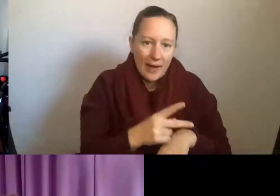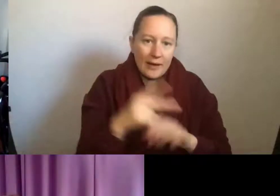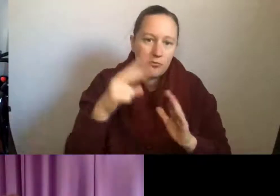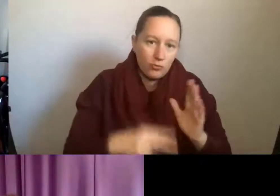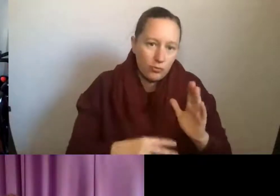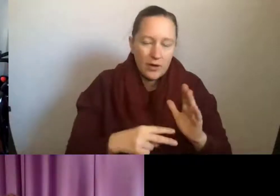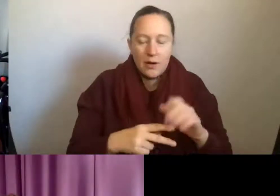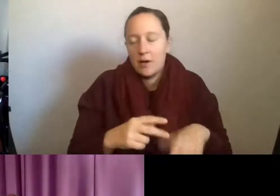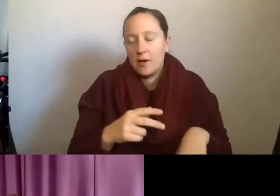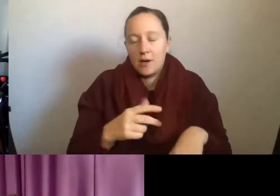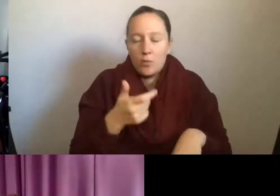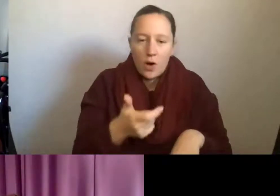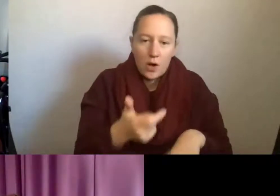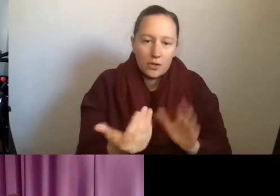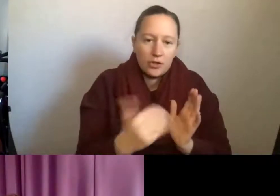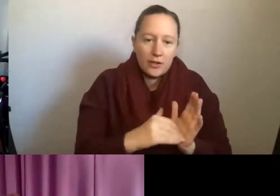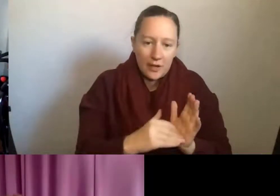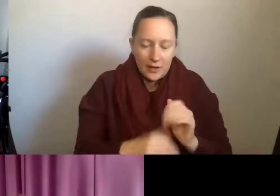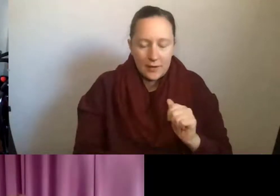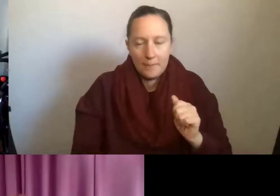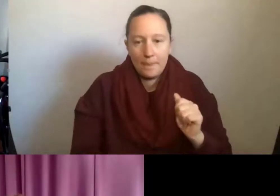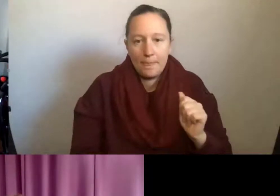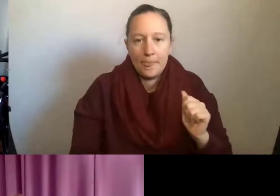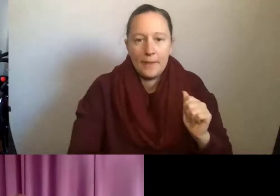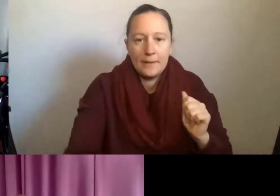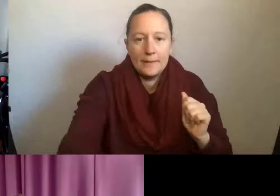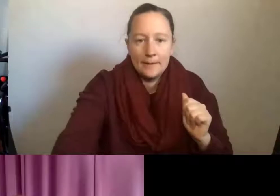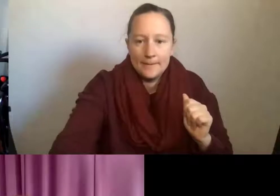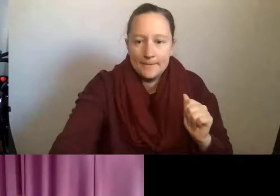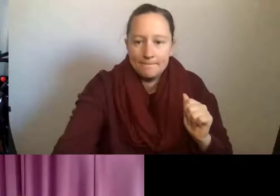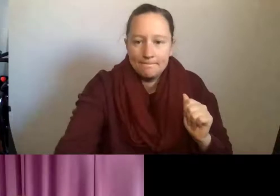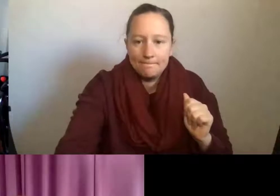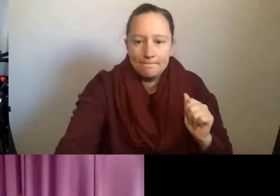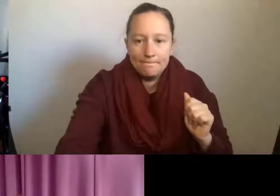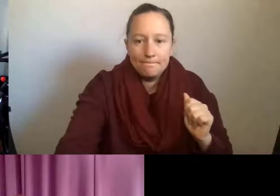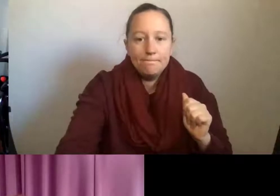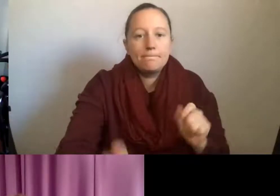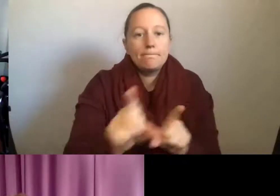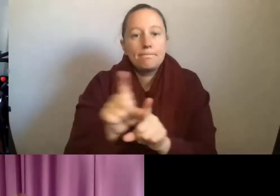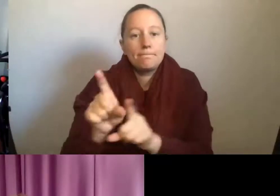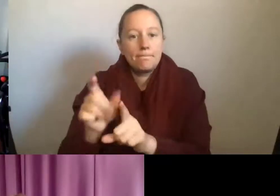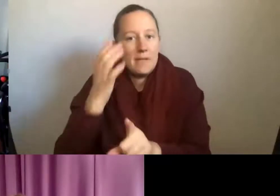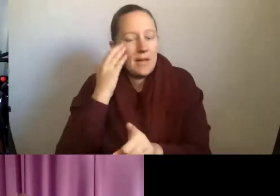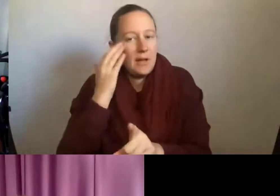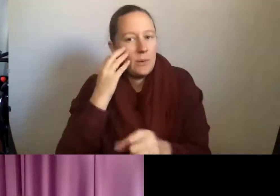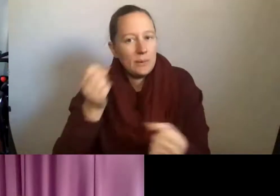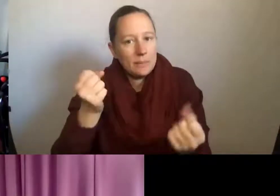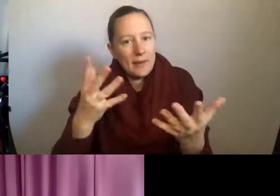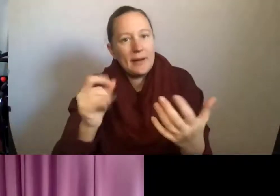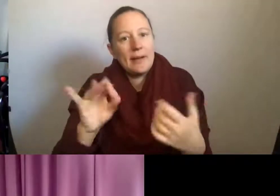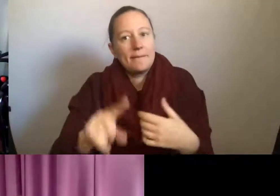Also, I know you've gotten so much information. A lot of you are brand new to NIH